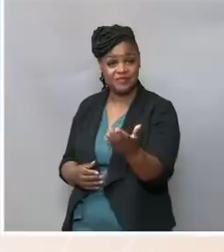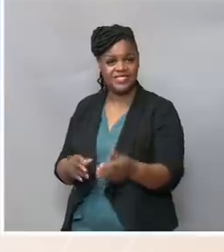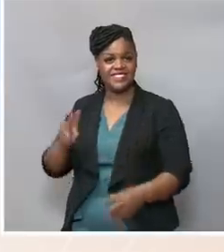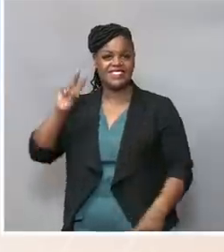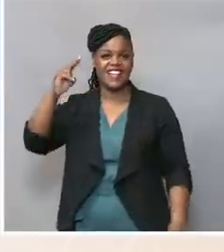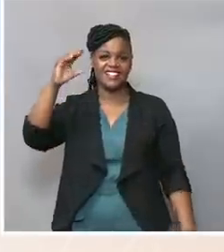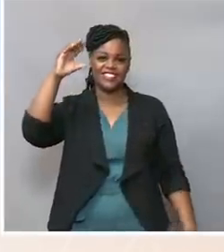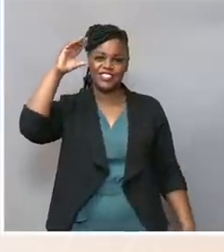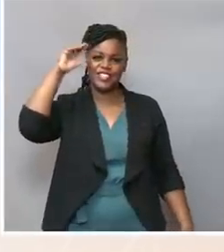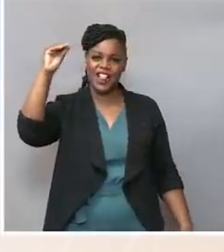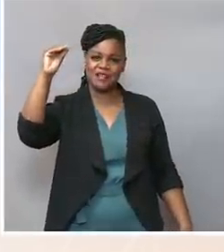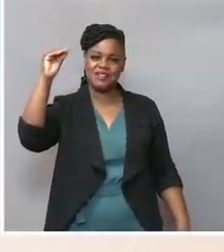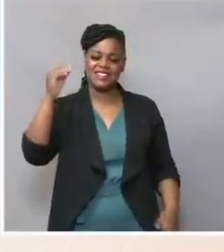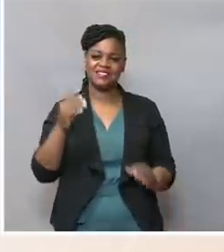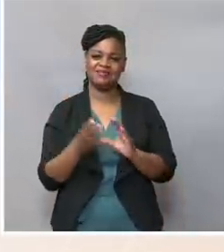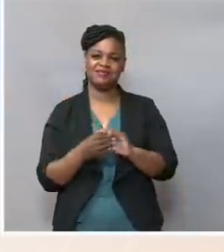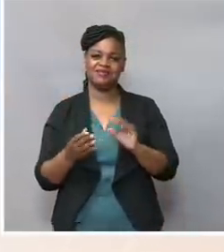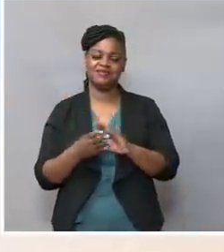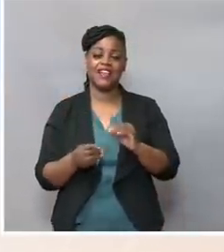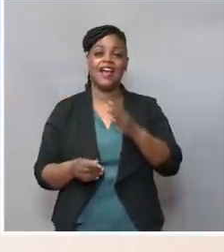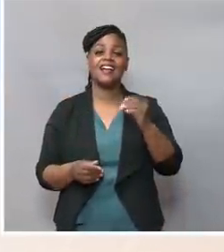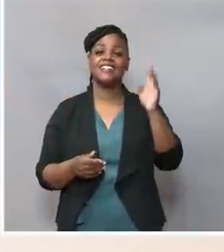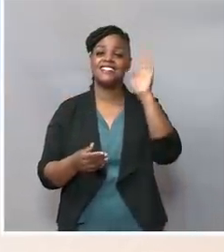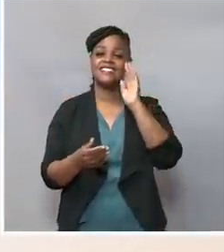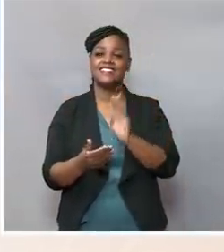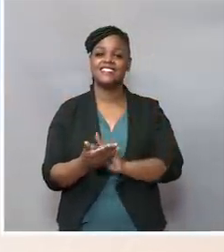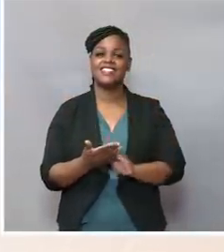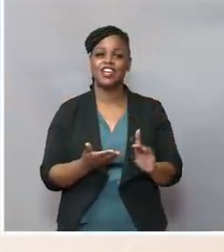and Madam Secretary for comments or questions.